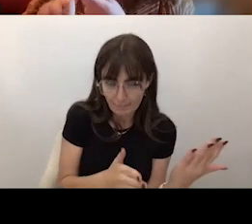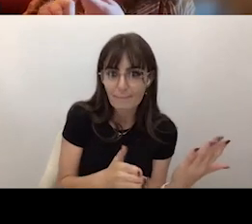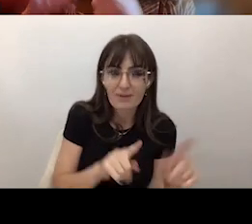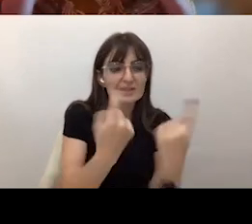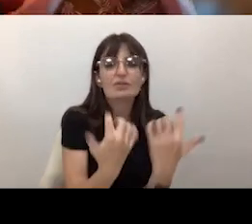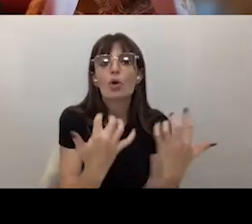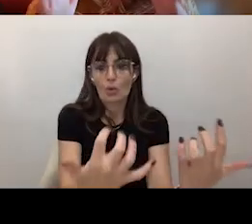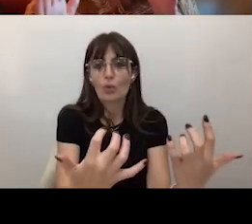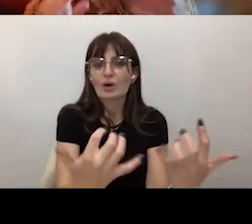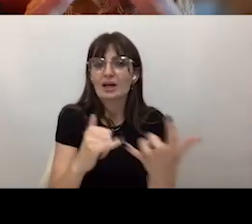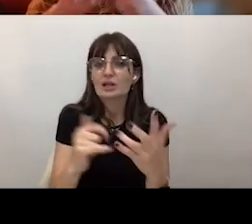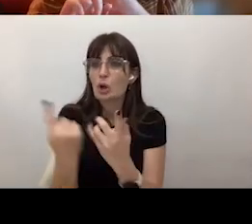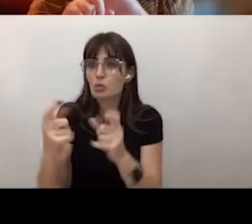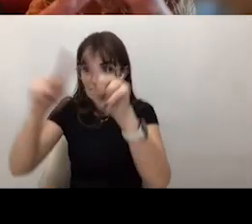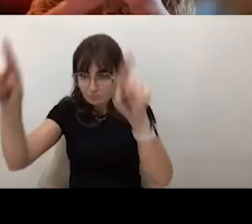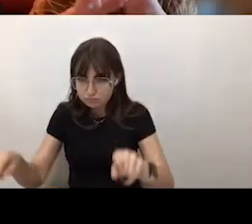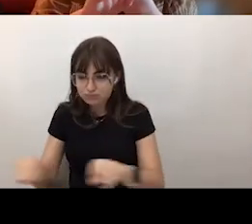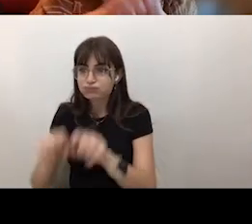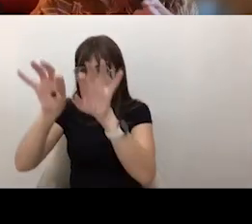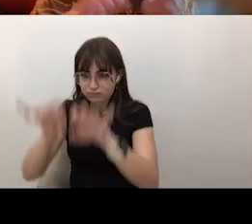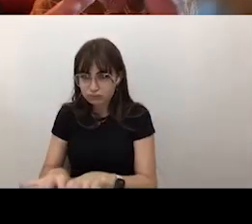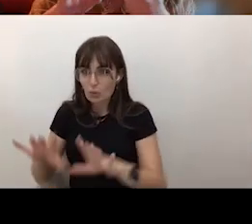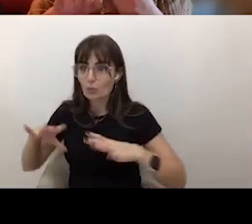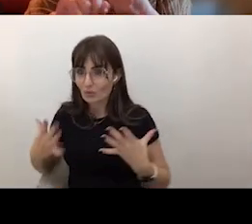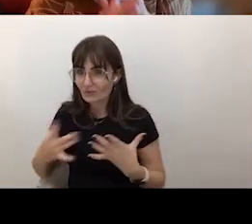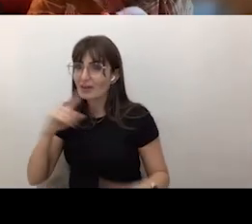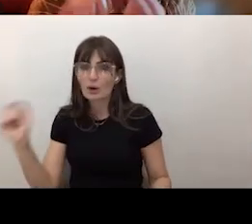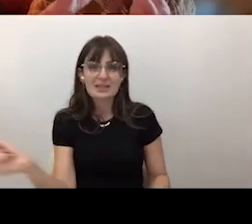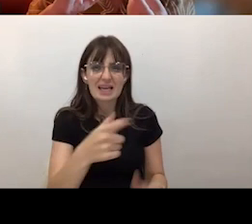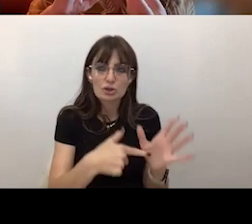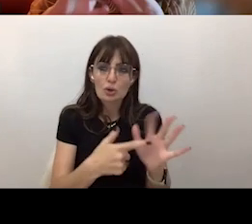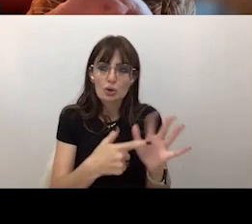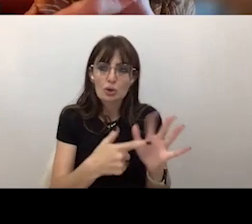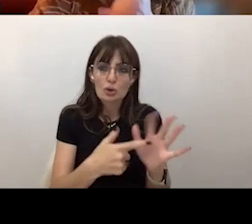If I have one appeal, and I want to send it to lapsed donors or first-time donors,